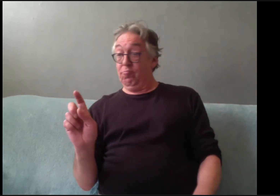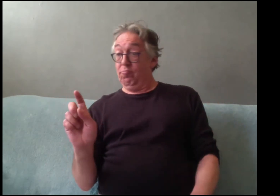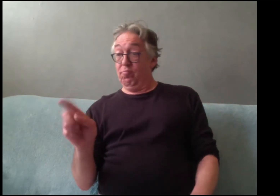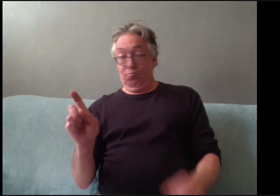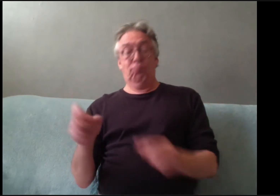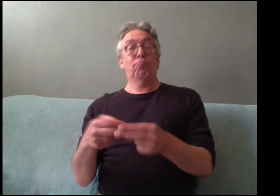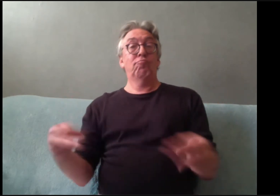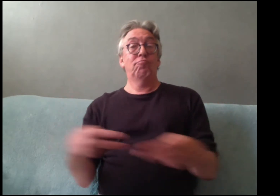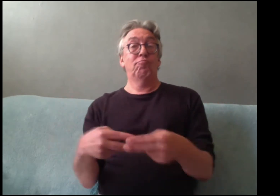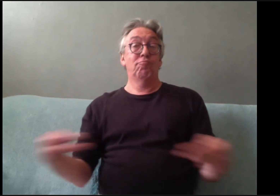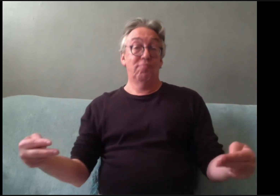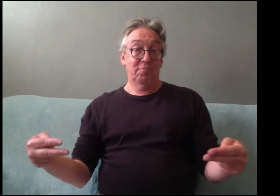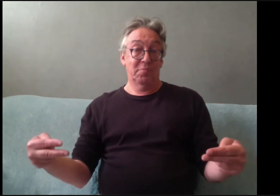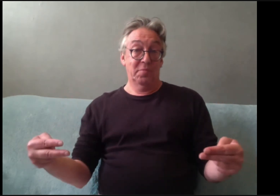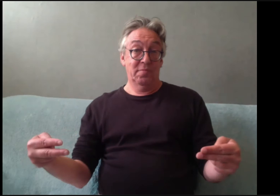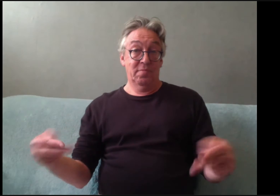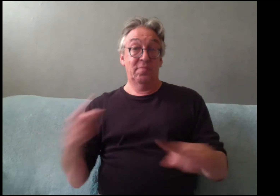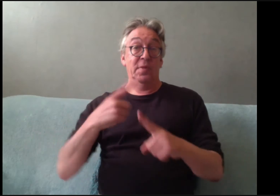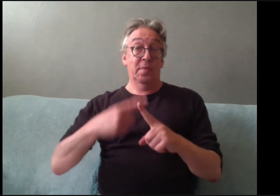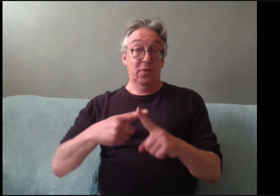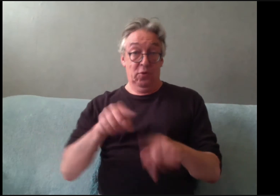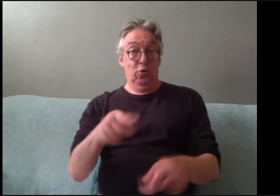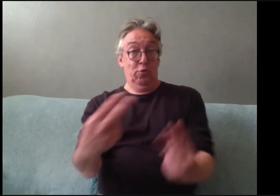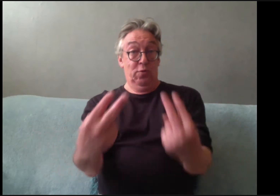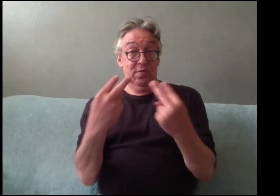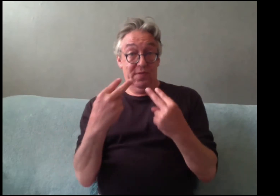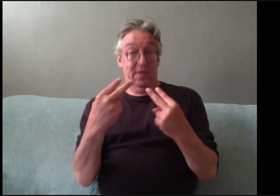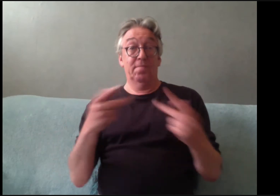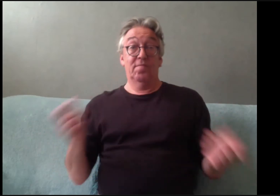You can see here Gerdinand, and Lissa will also join us.